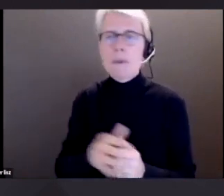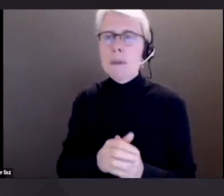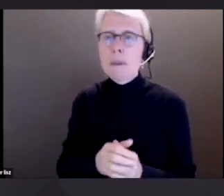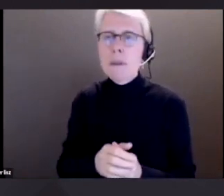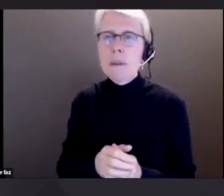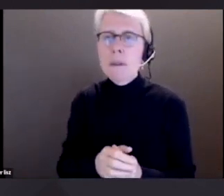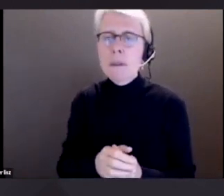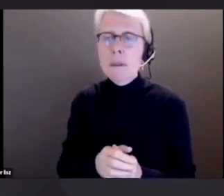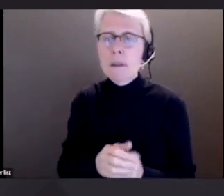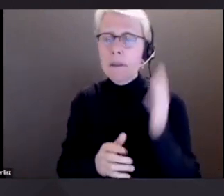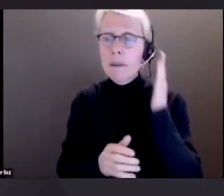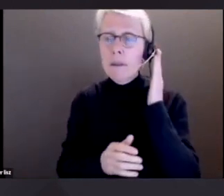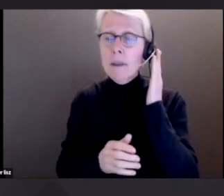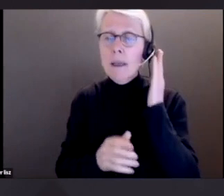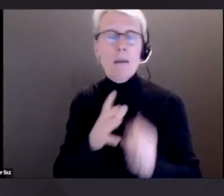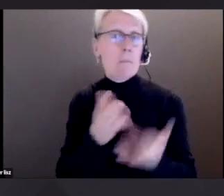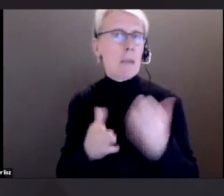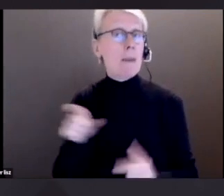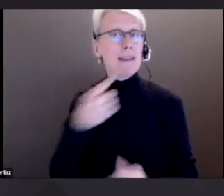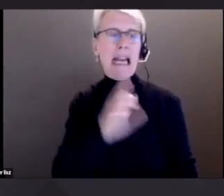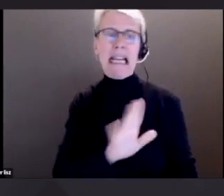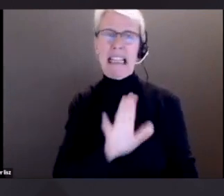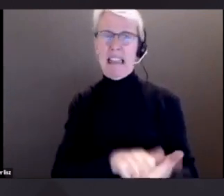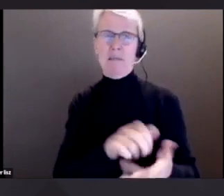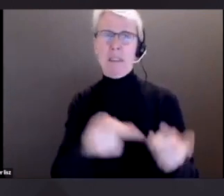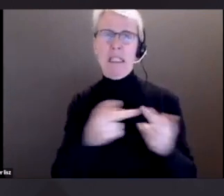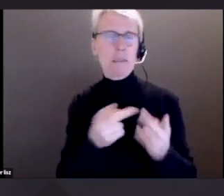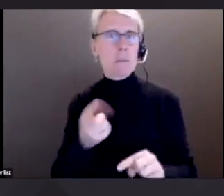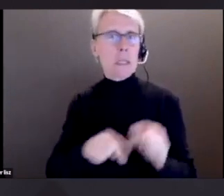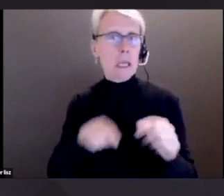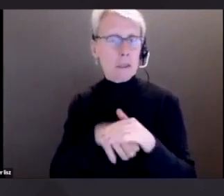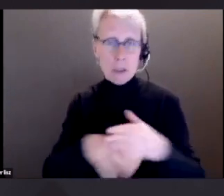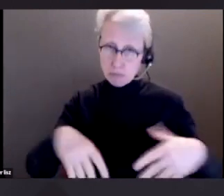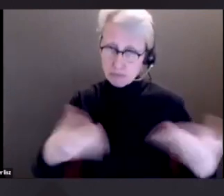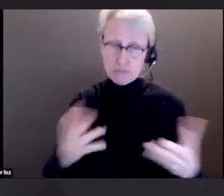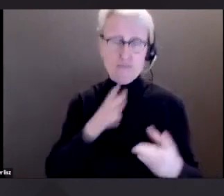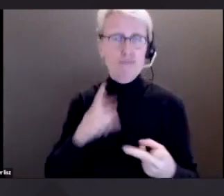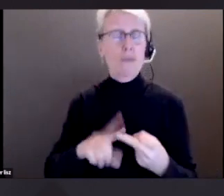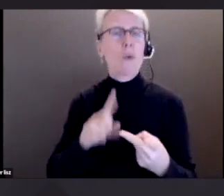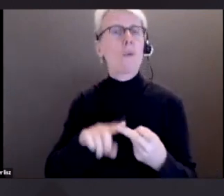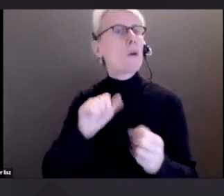format, material, et cetera. As part of this practice, we want to ensure